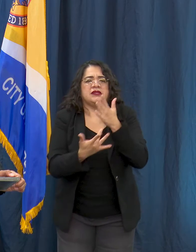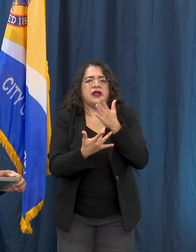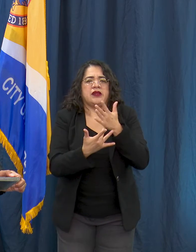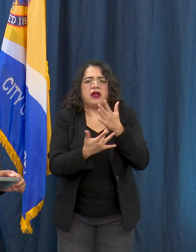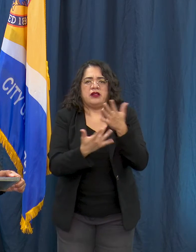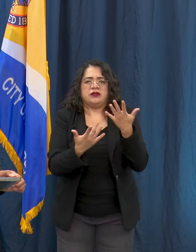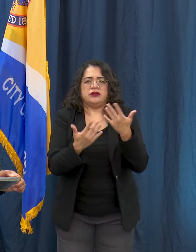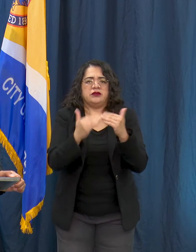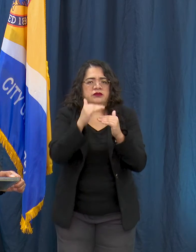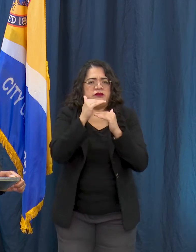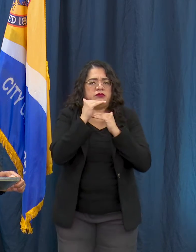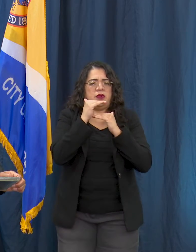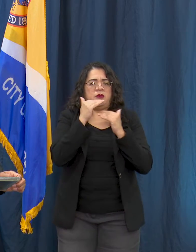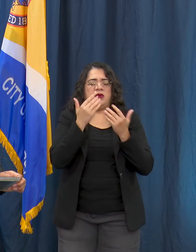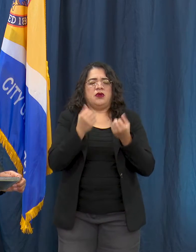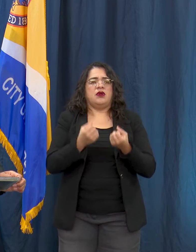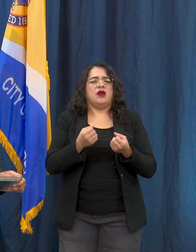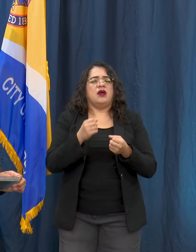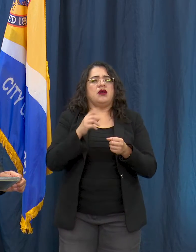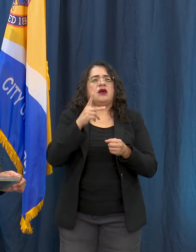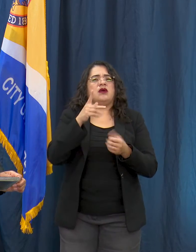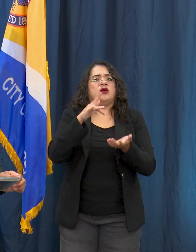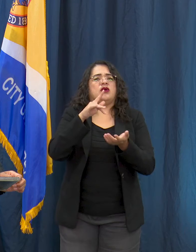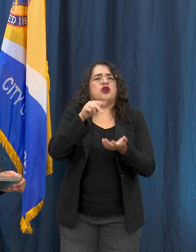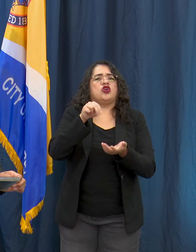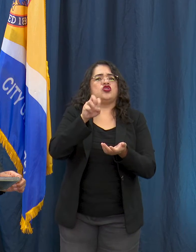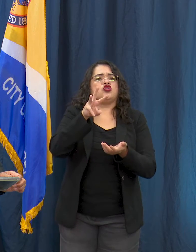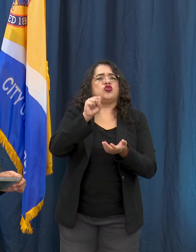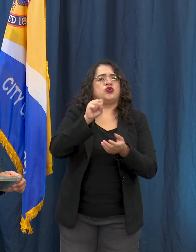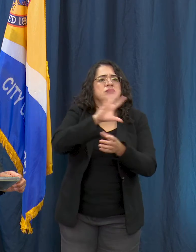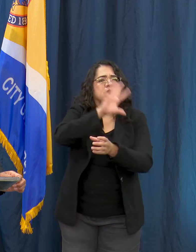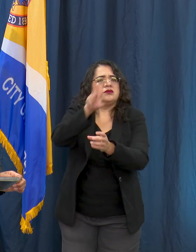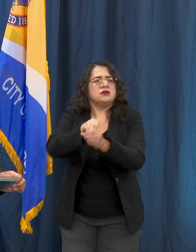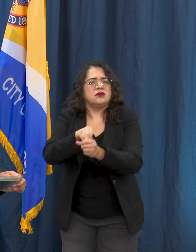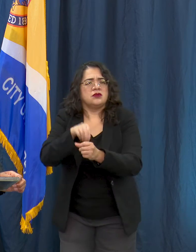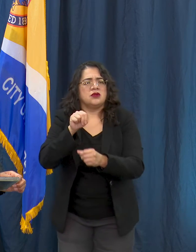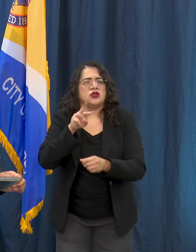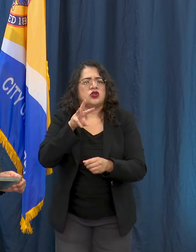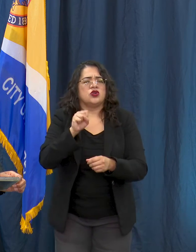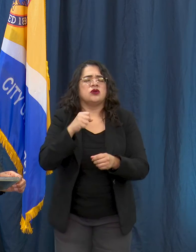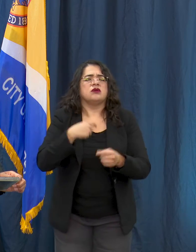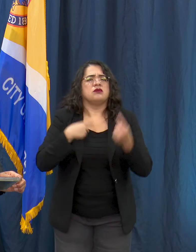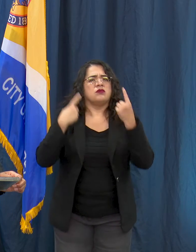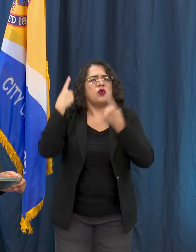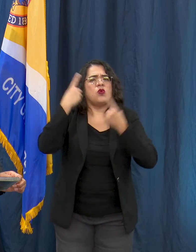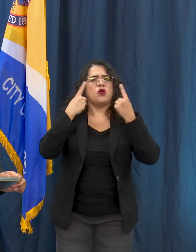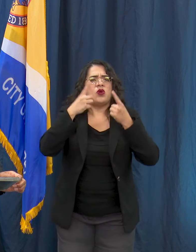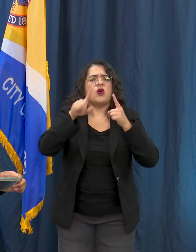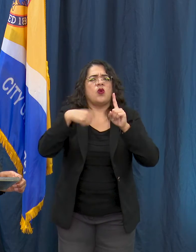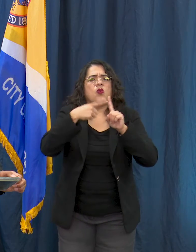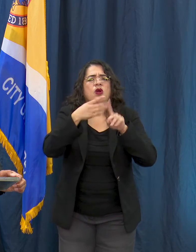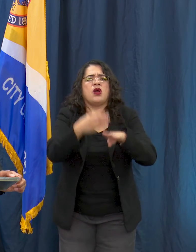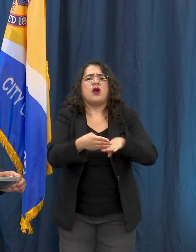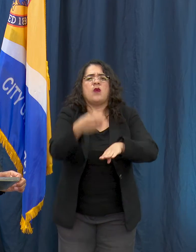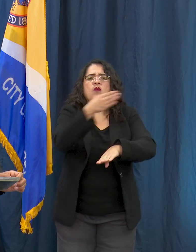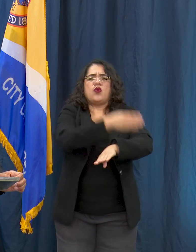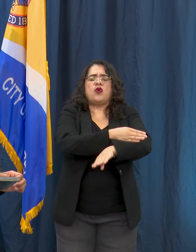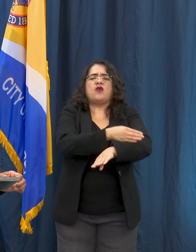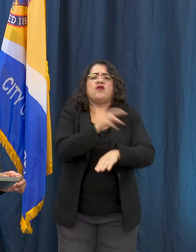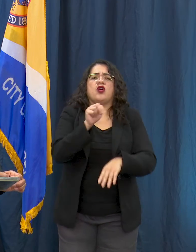difficult, and the questions are limited so i'm wondering when that will be improved to allow the person that access?